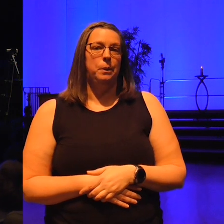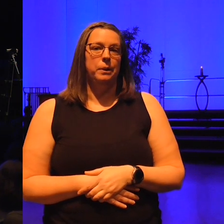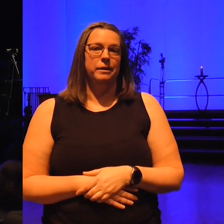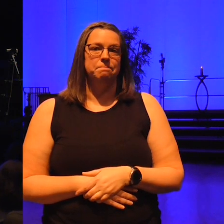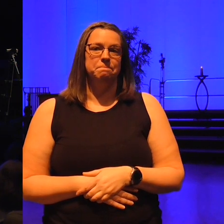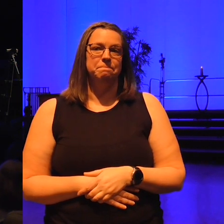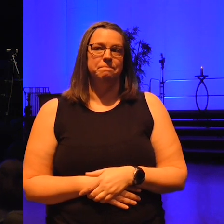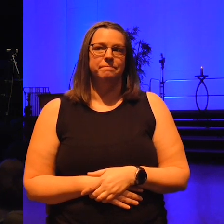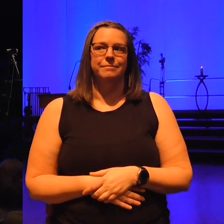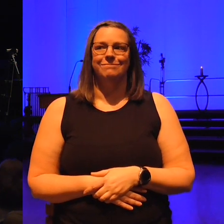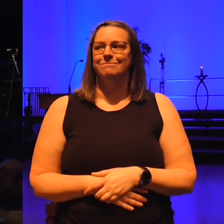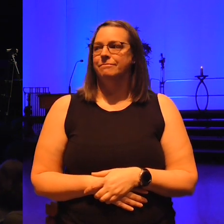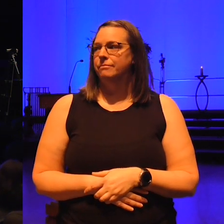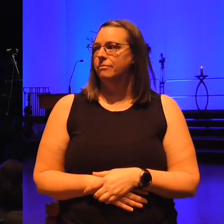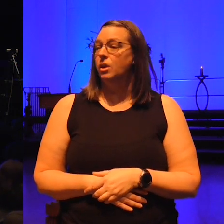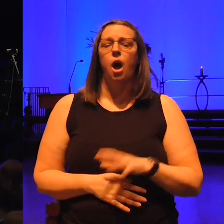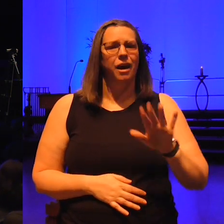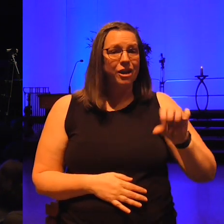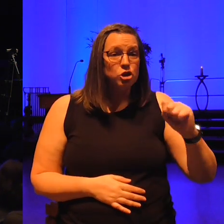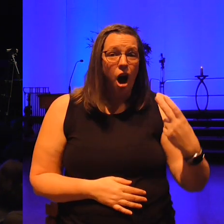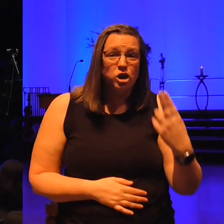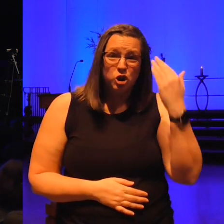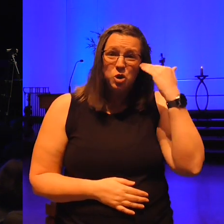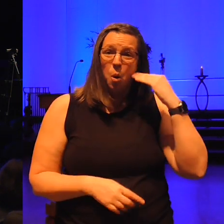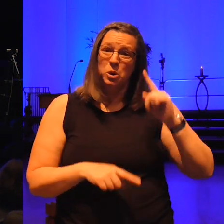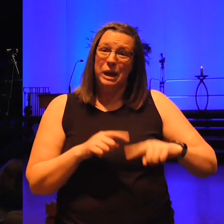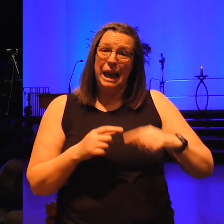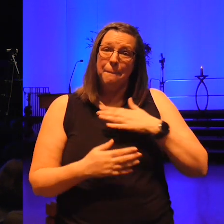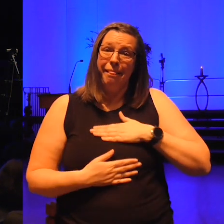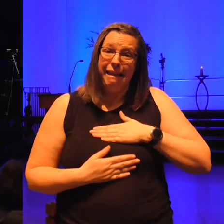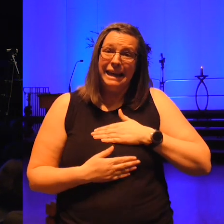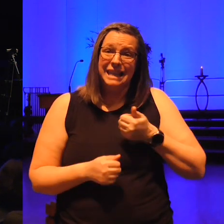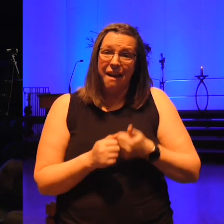a while Josh Josh you know you can't please everybody and immediately am me goes watch